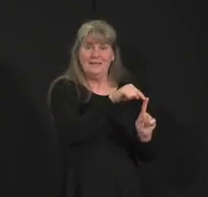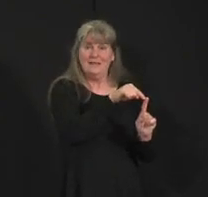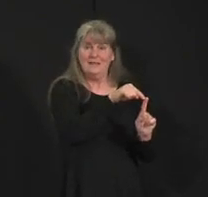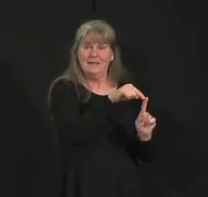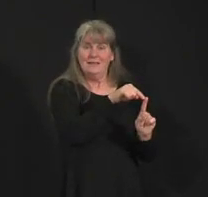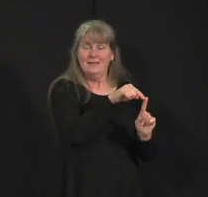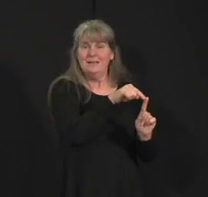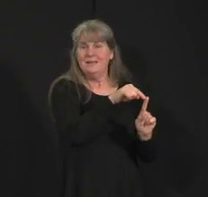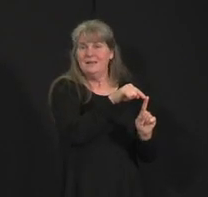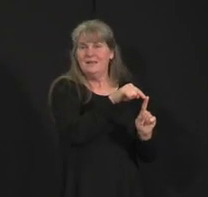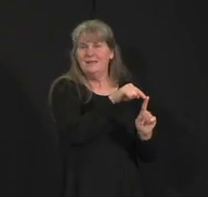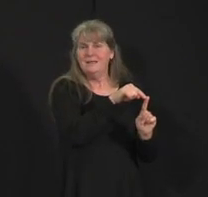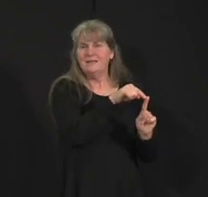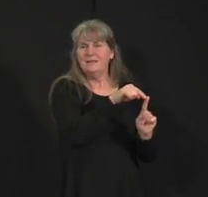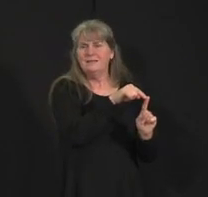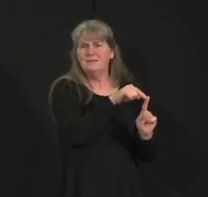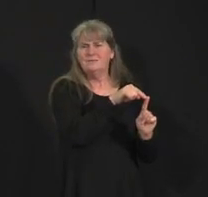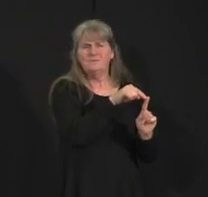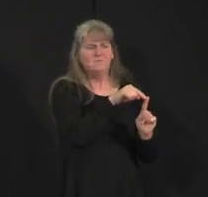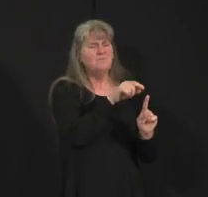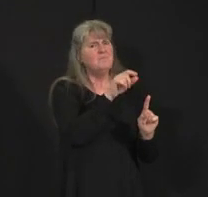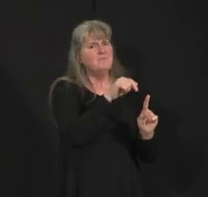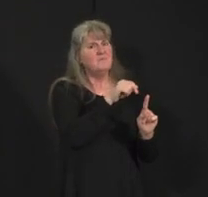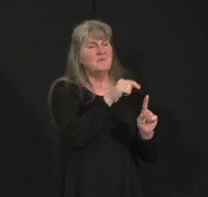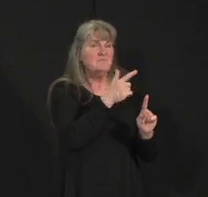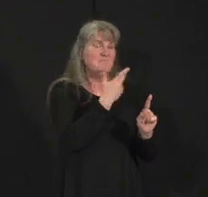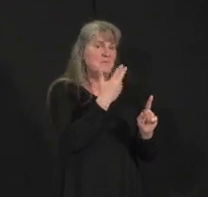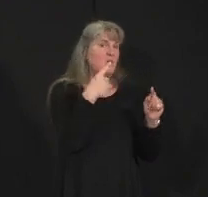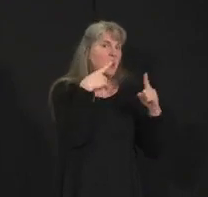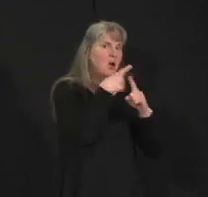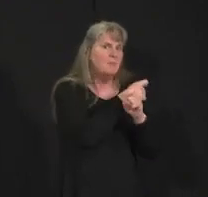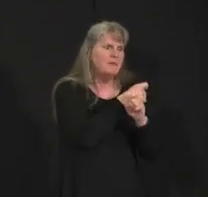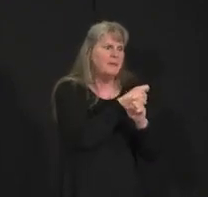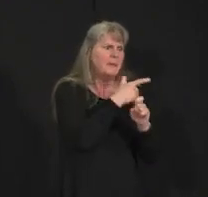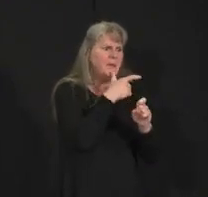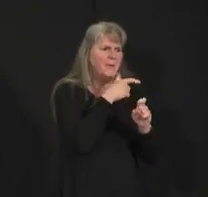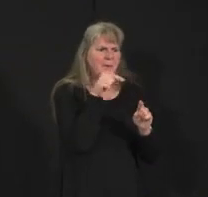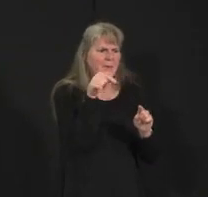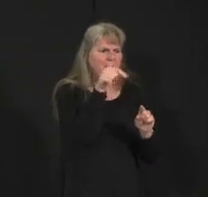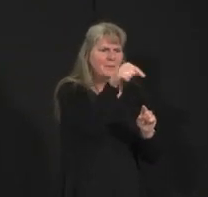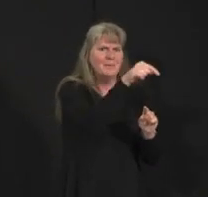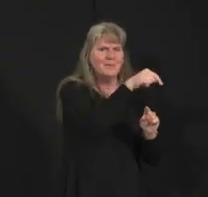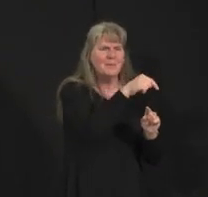actually-- that can be complicated. I think we will know within the